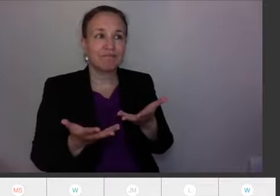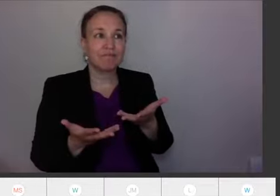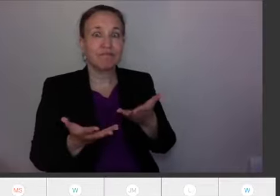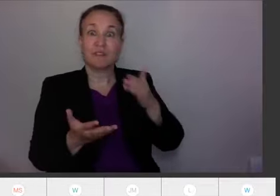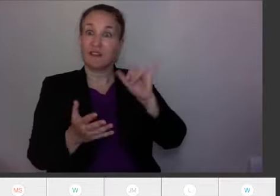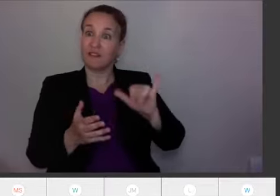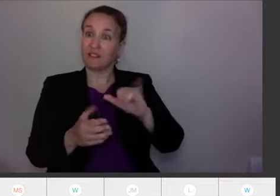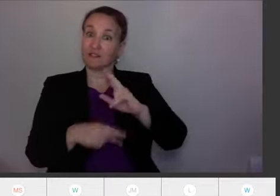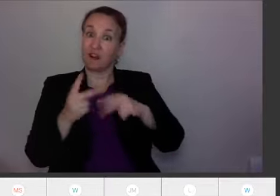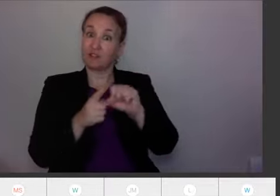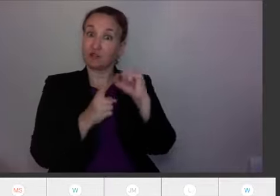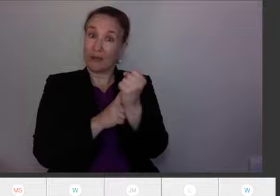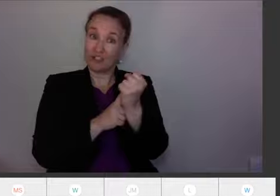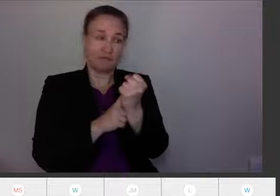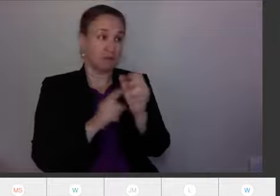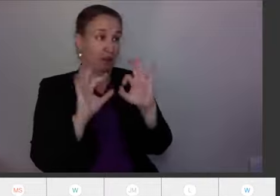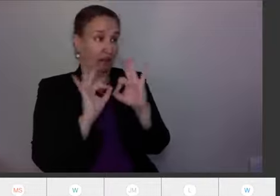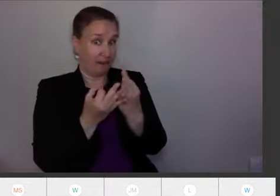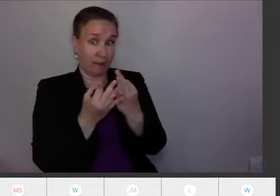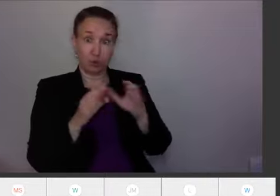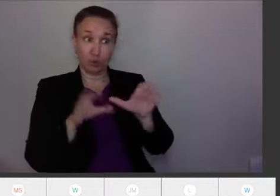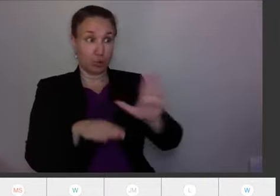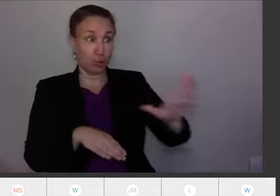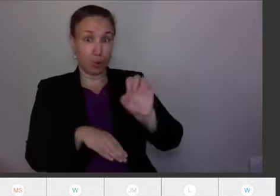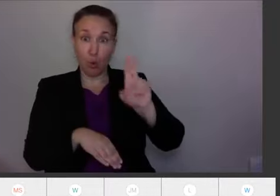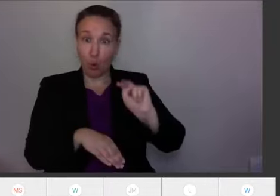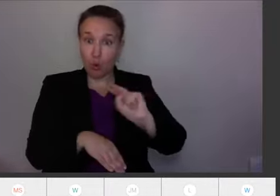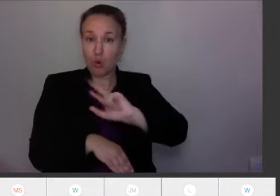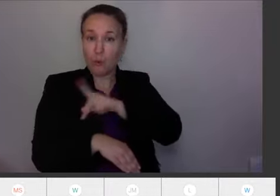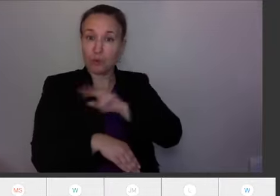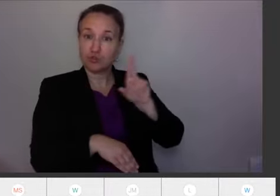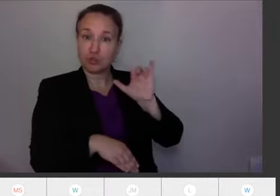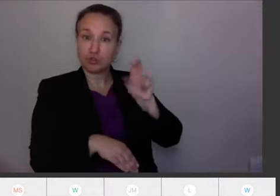families should do their own personal risk assessment if